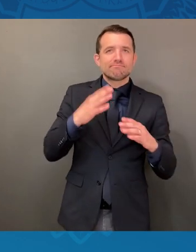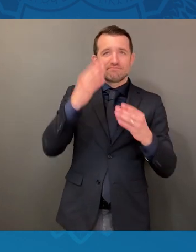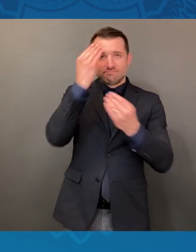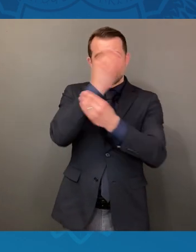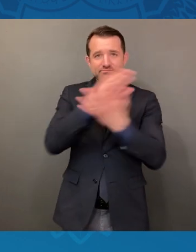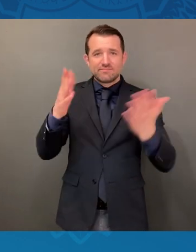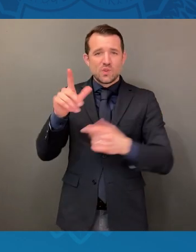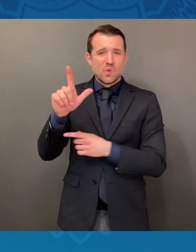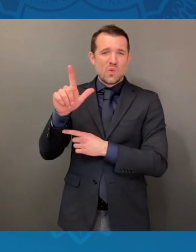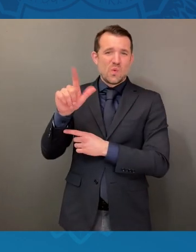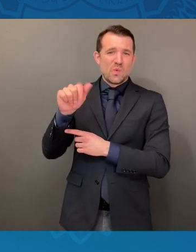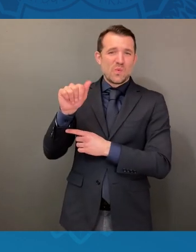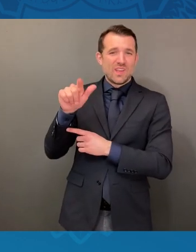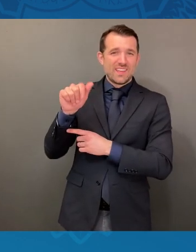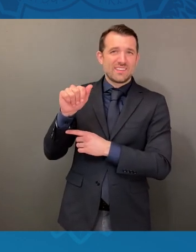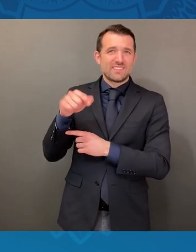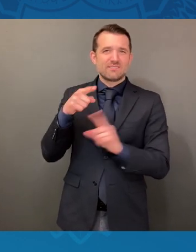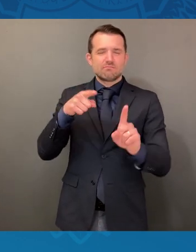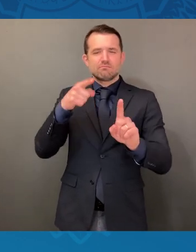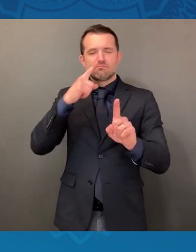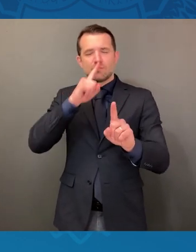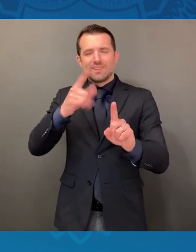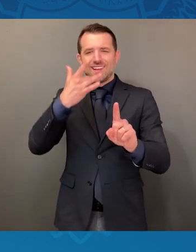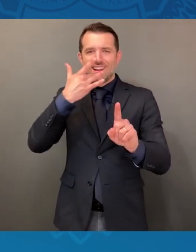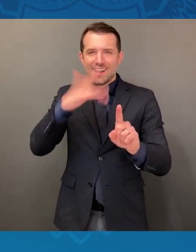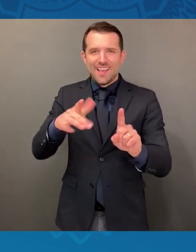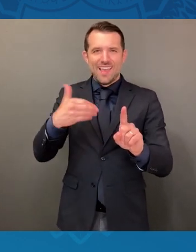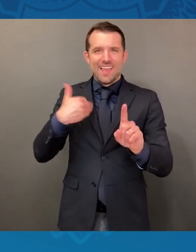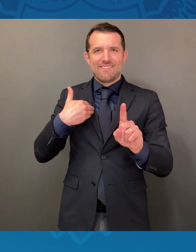to have Governor Edwards in the role of leadership.